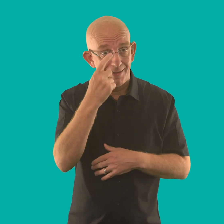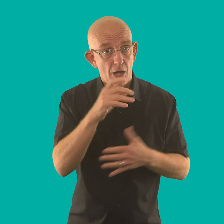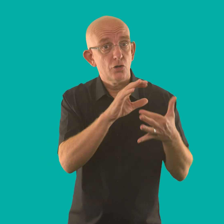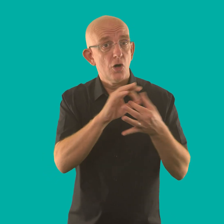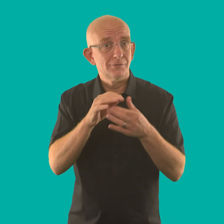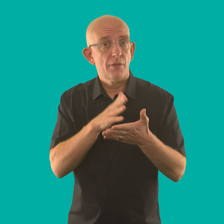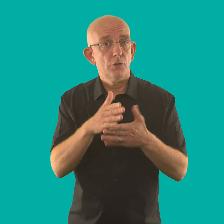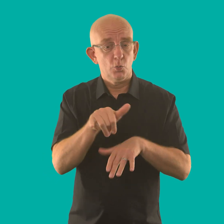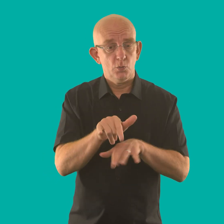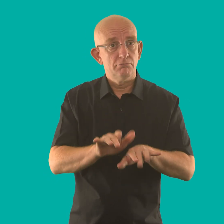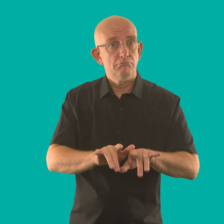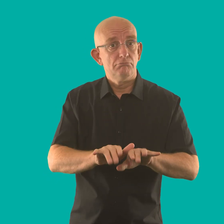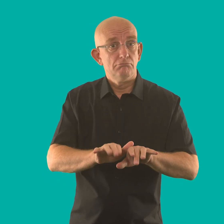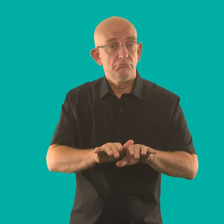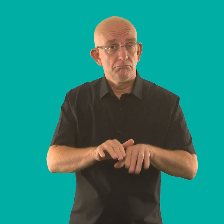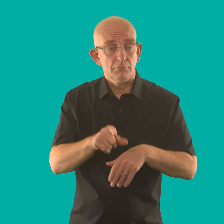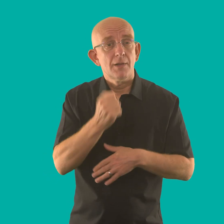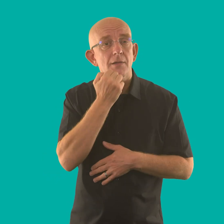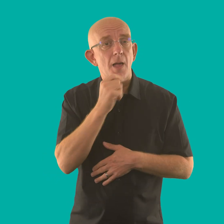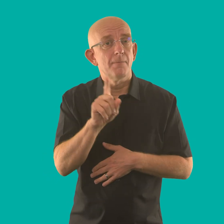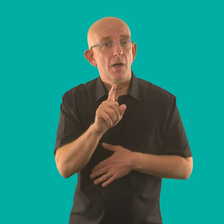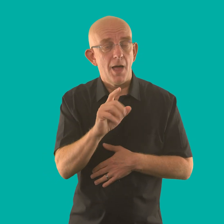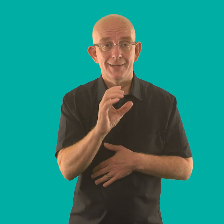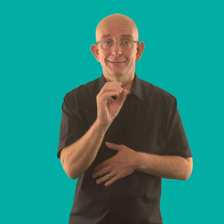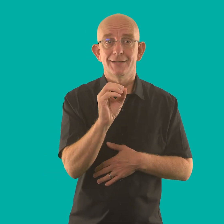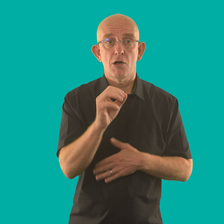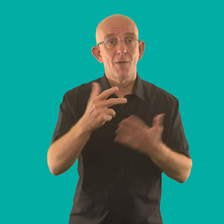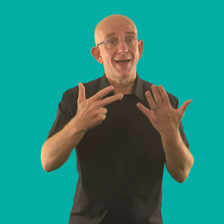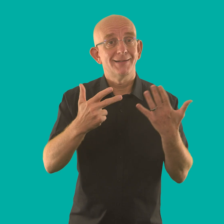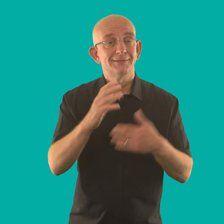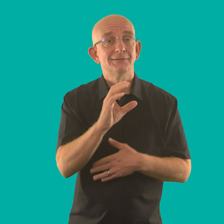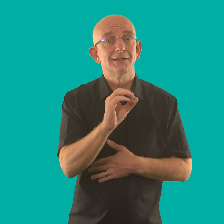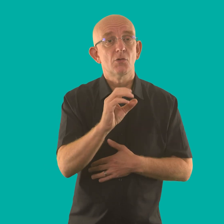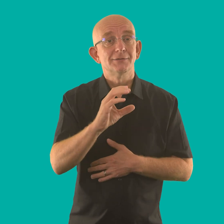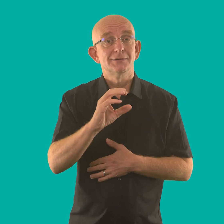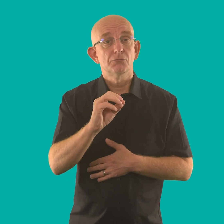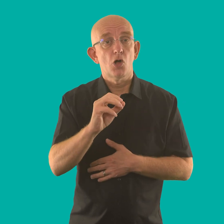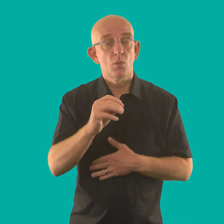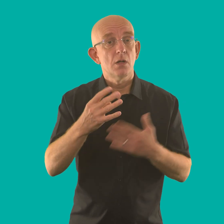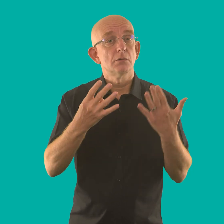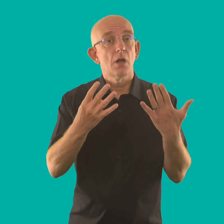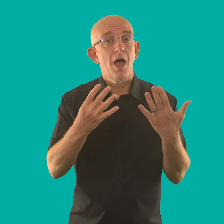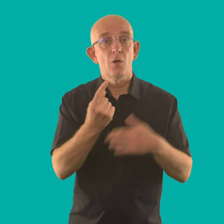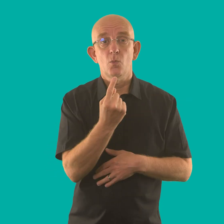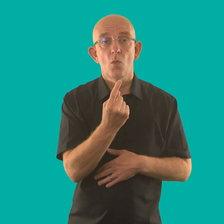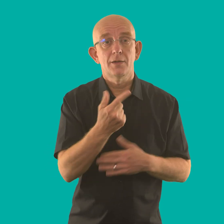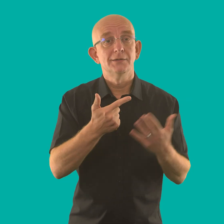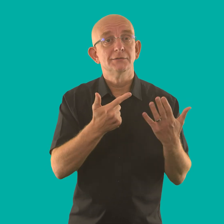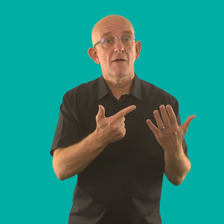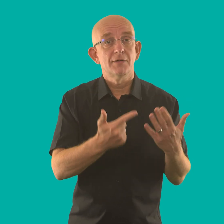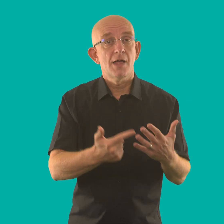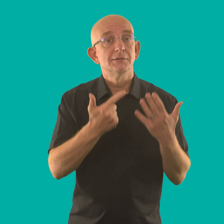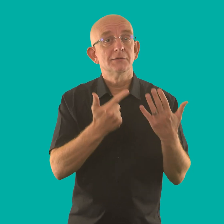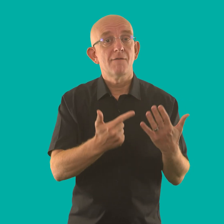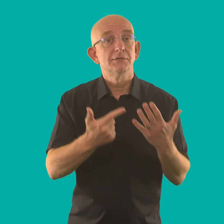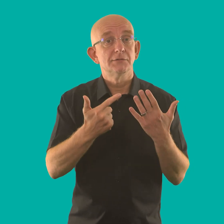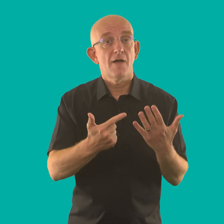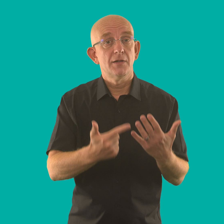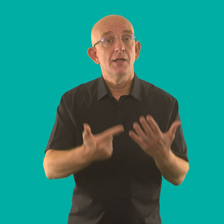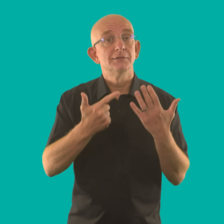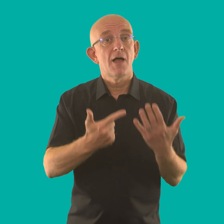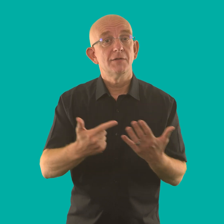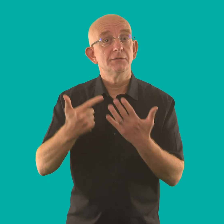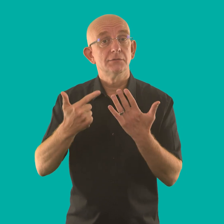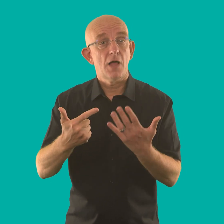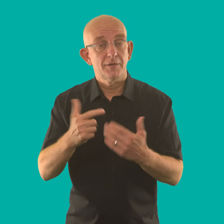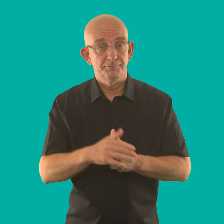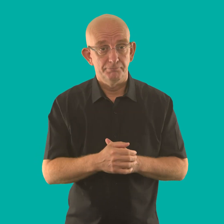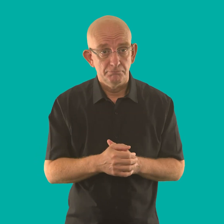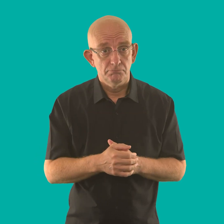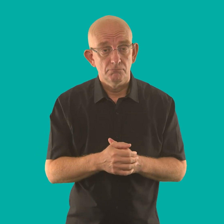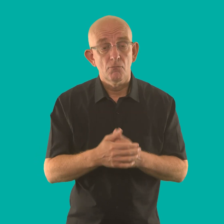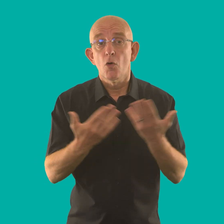Or textphone us on 0800 917 7777